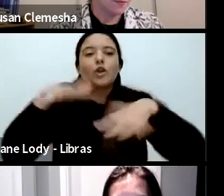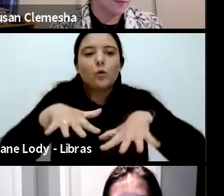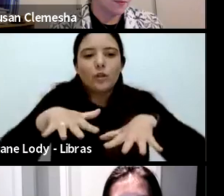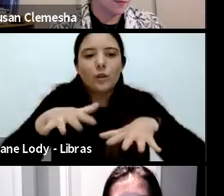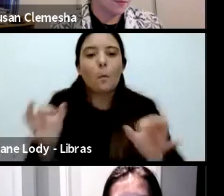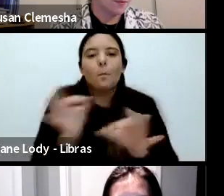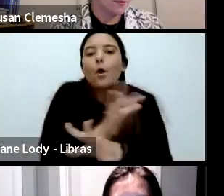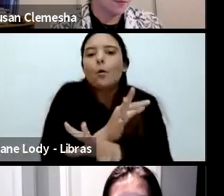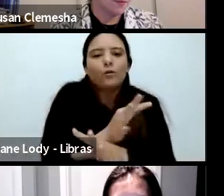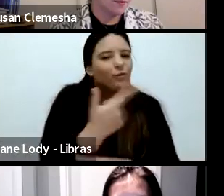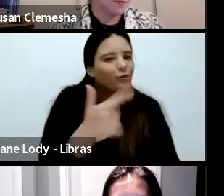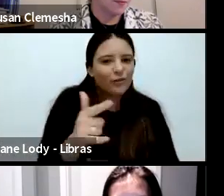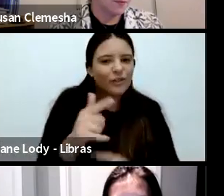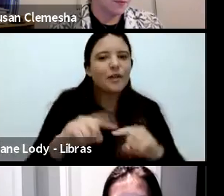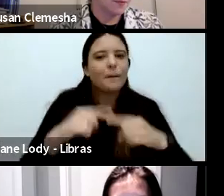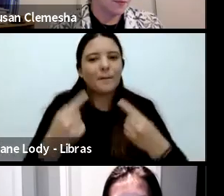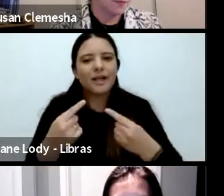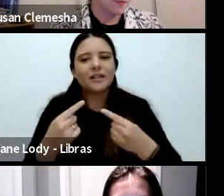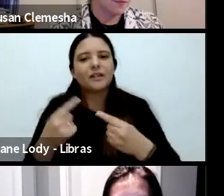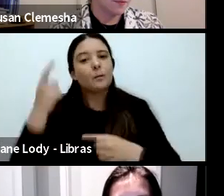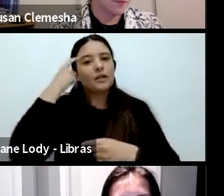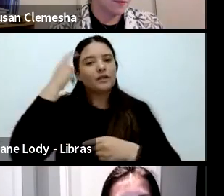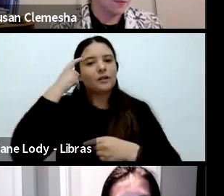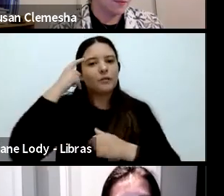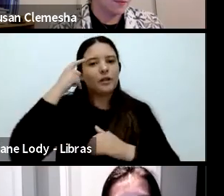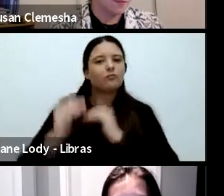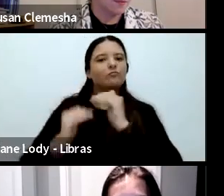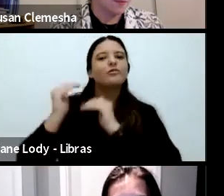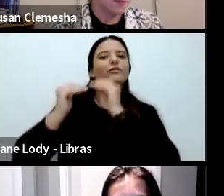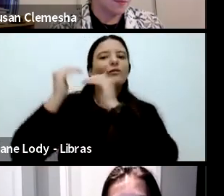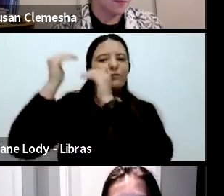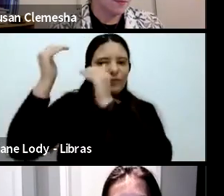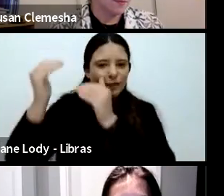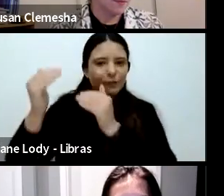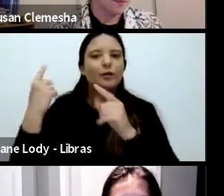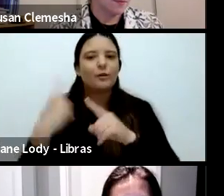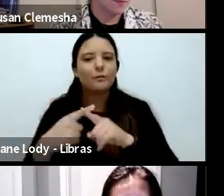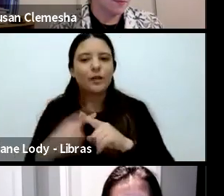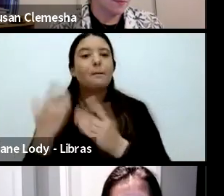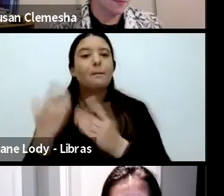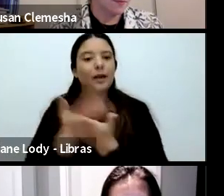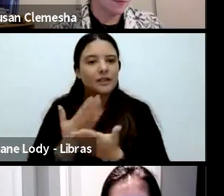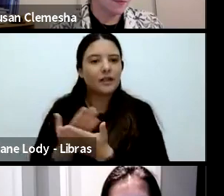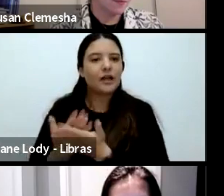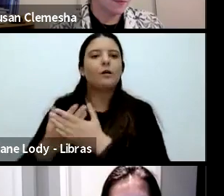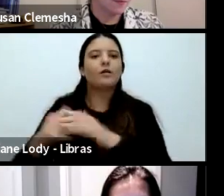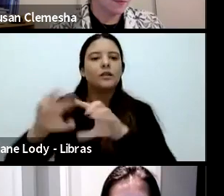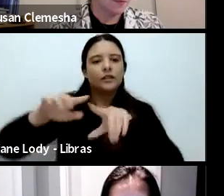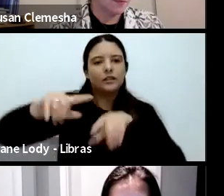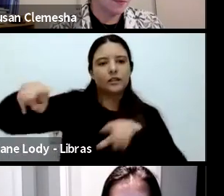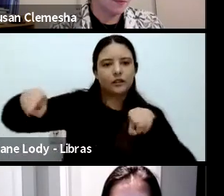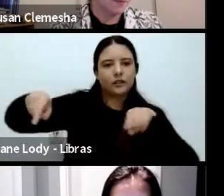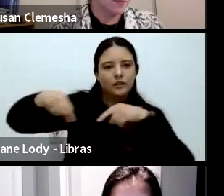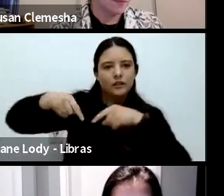, but he , but he developed the t he developed this notion t he developed this notion to the classroom, thinking the classroom, thinking about him the classroom, thinking about